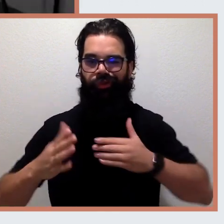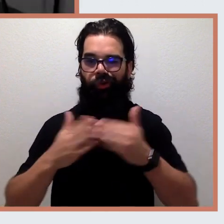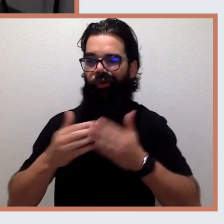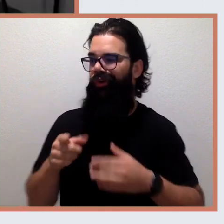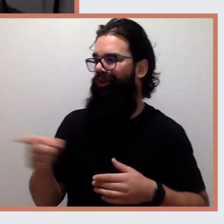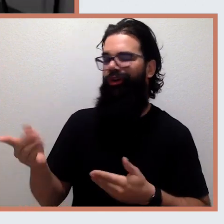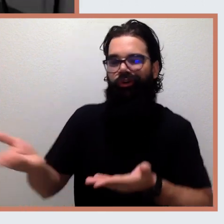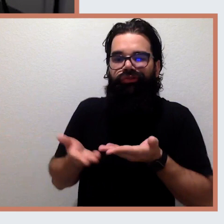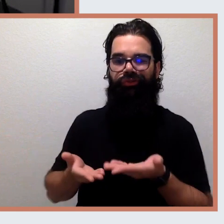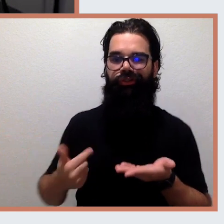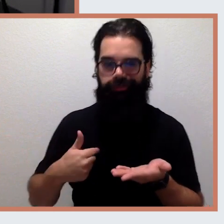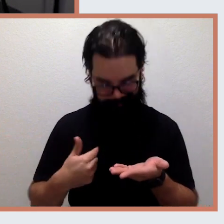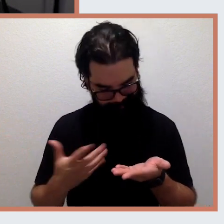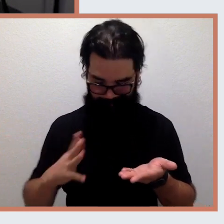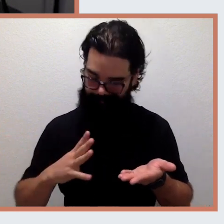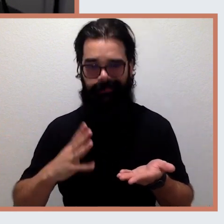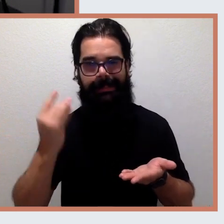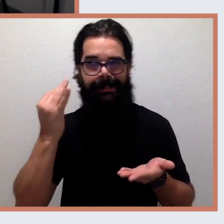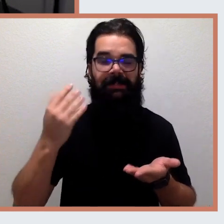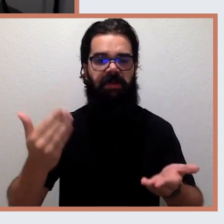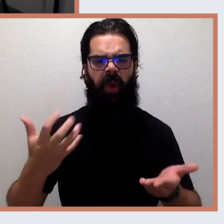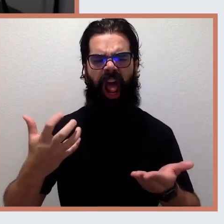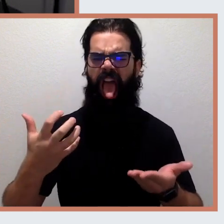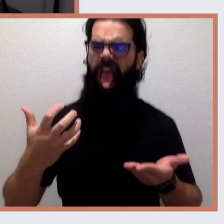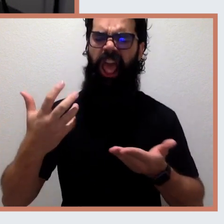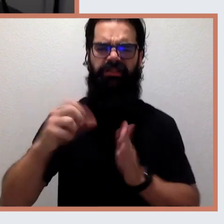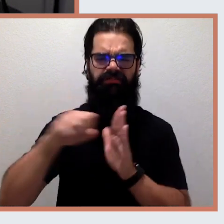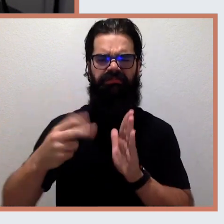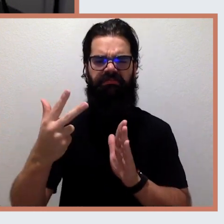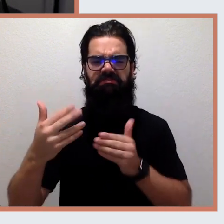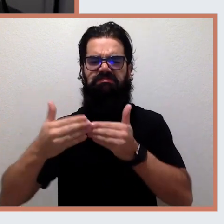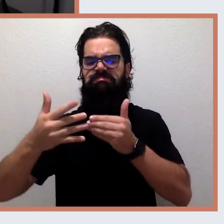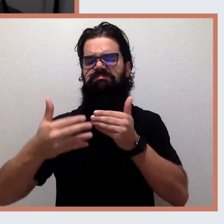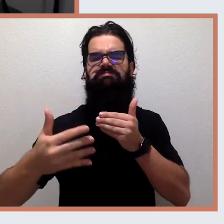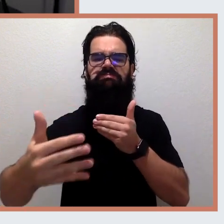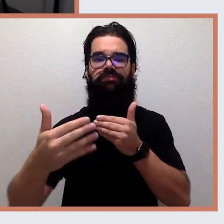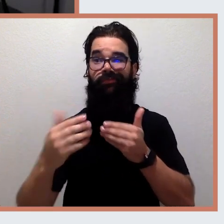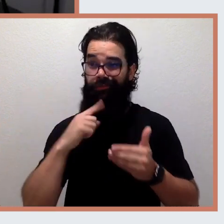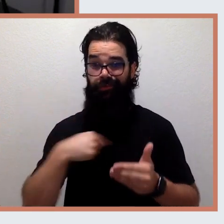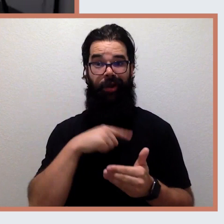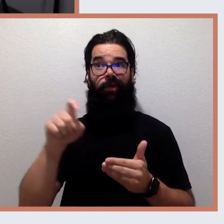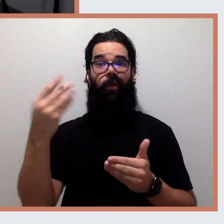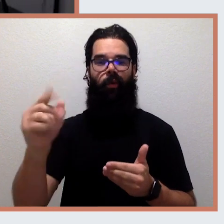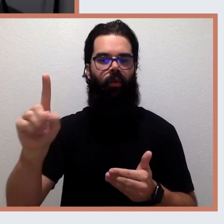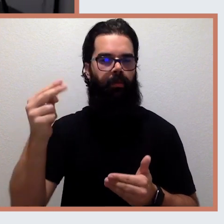It's like the bride that left us at the altar because we had a really exciting season three plan. We were going to go shoot in New Mexico.